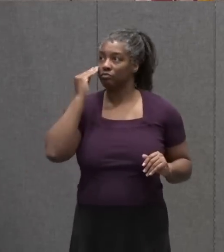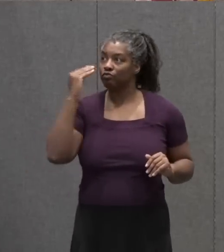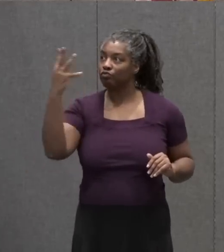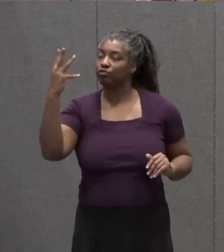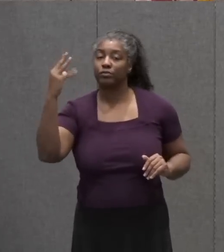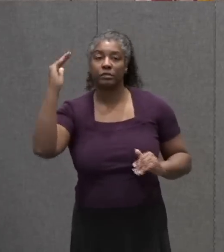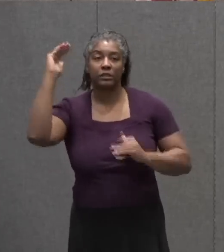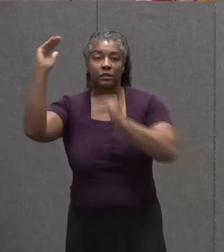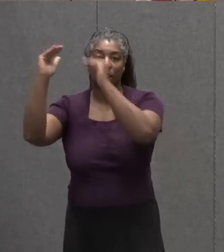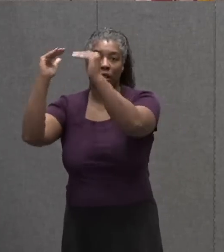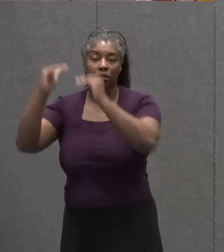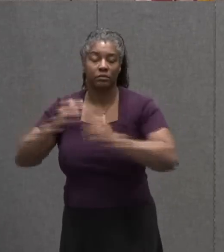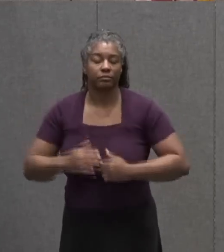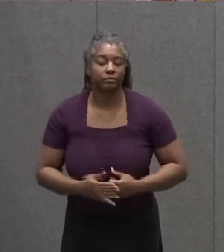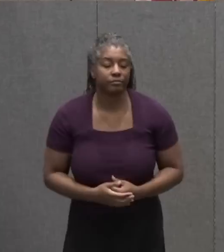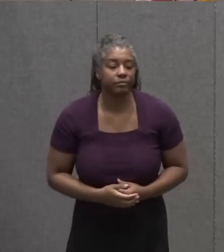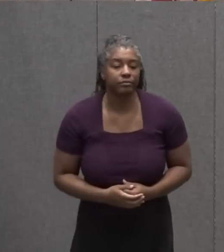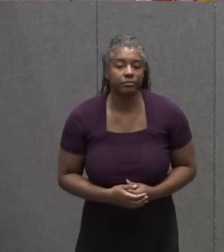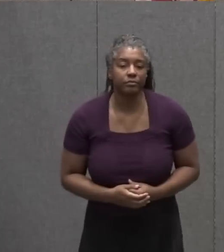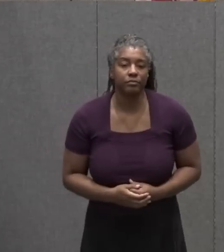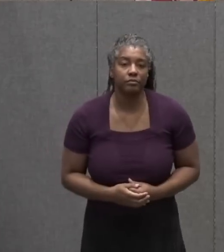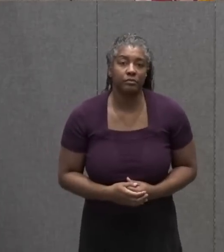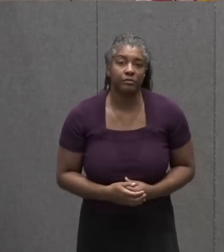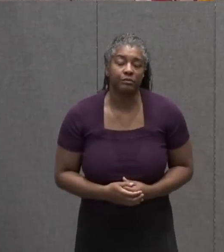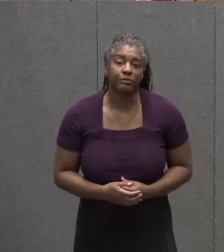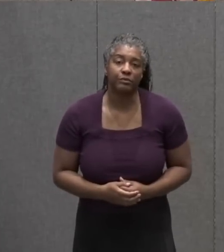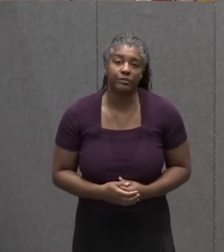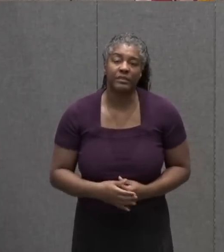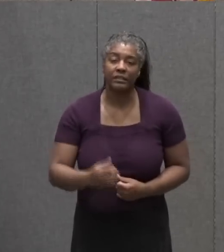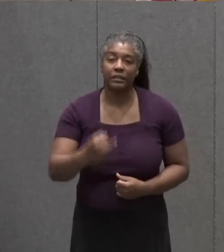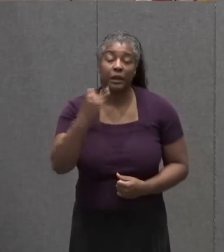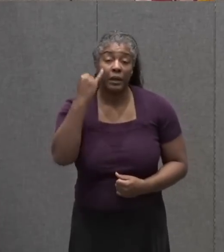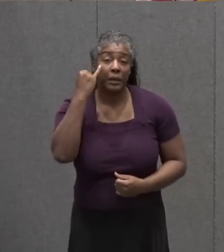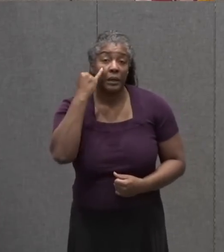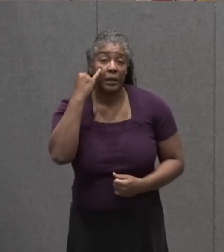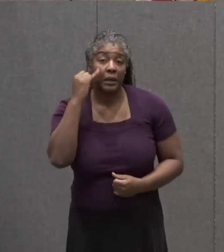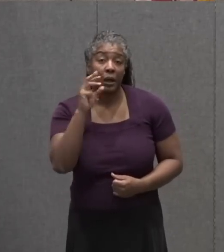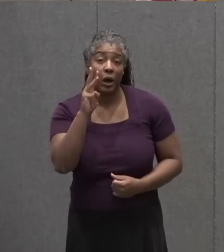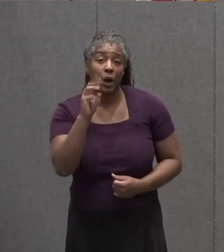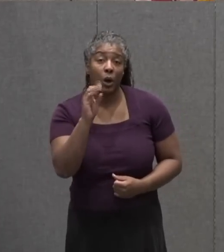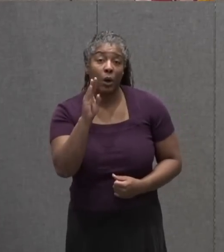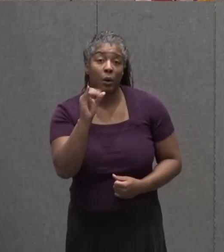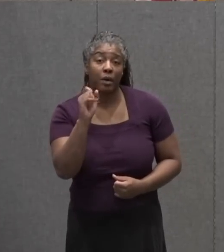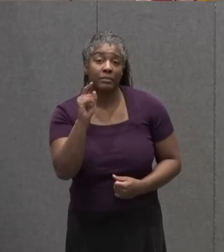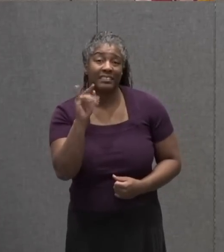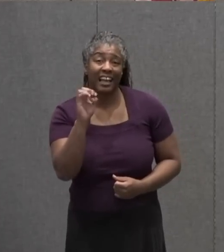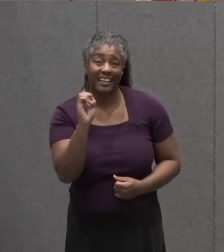Maybe you went and you visited a website about the sun because you wanna learn more